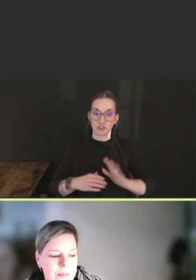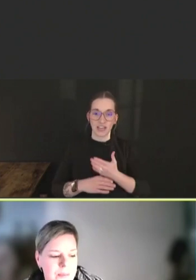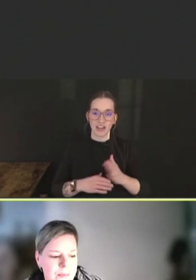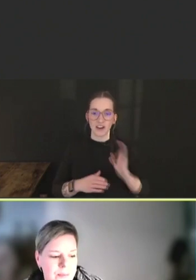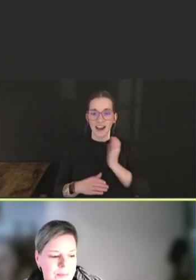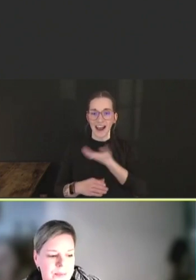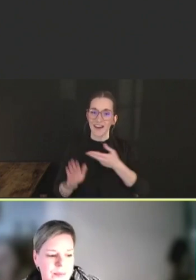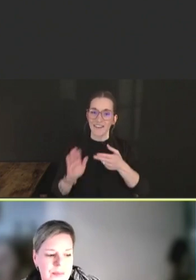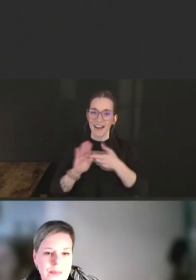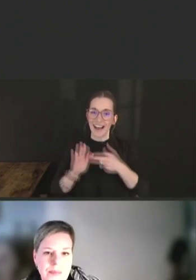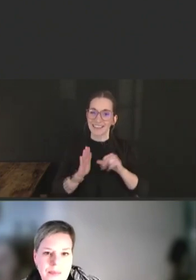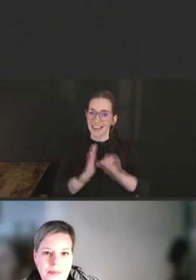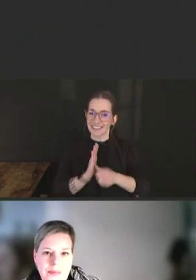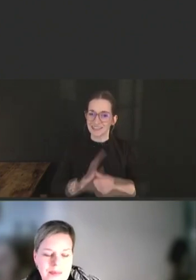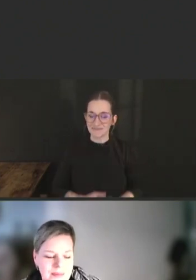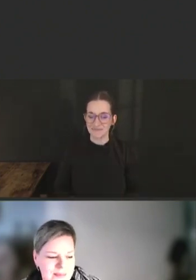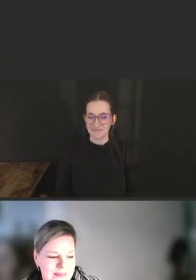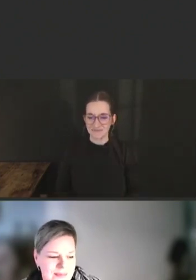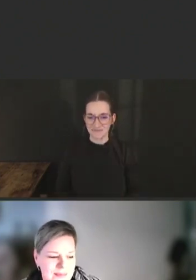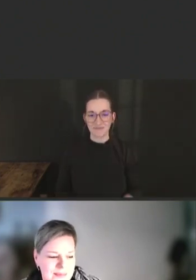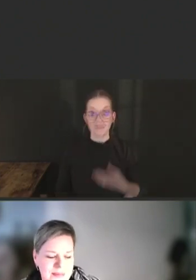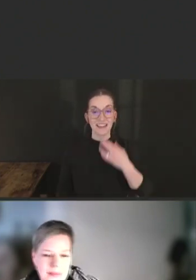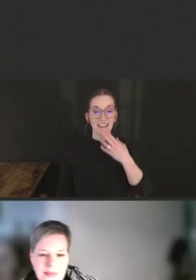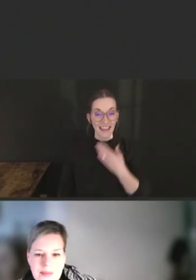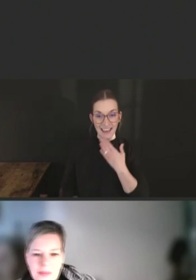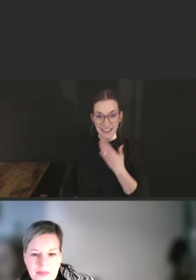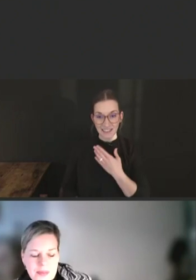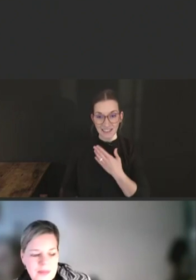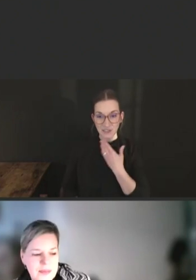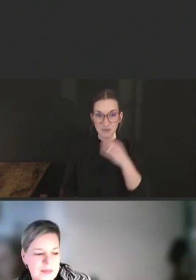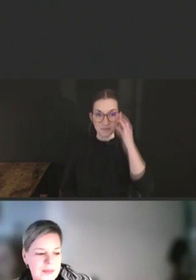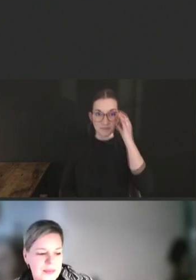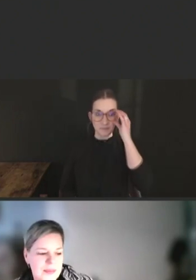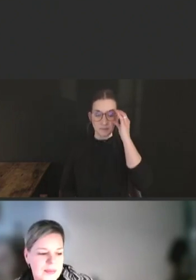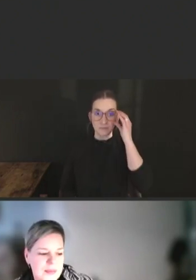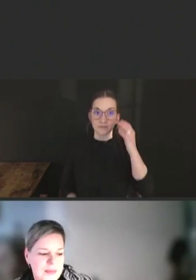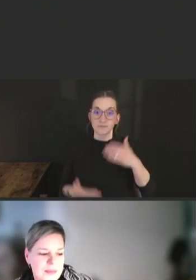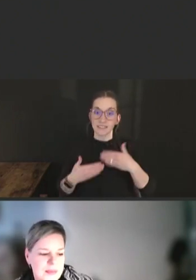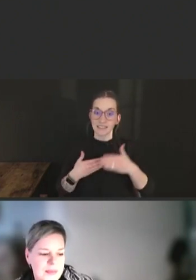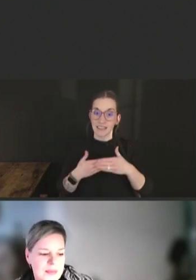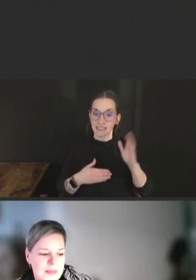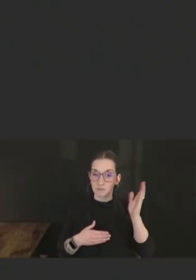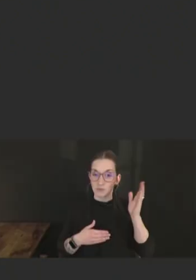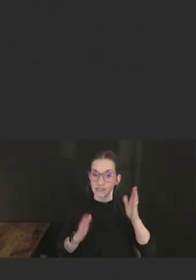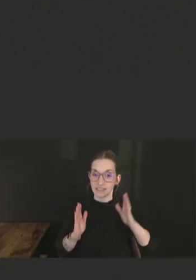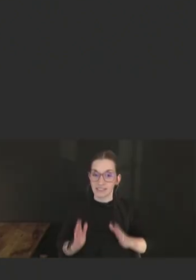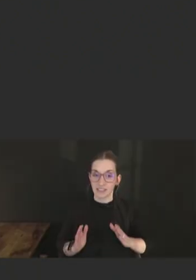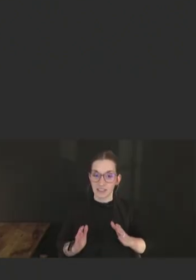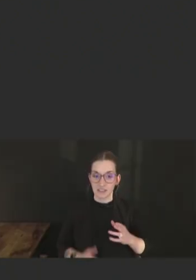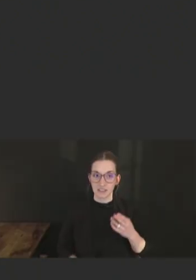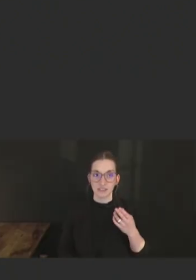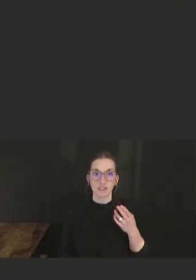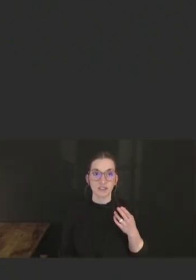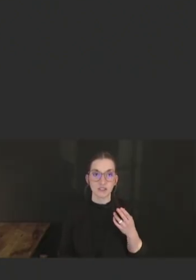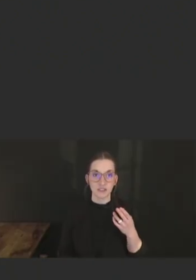Robert Hopkins: Thank you very much, Heather Deehan. Our next presenter is Hana El Sahly from VRBPAC.